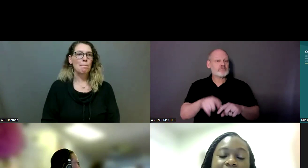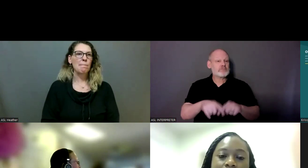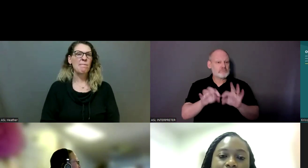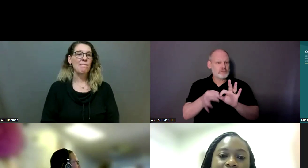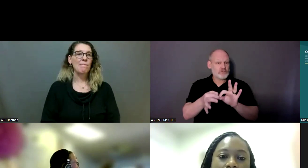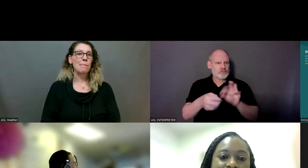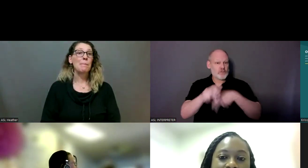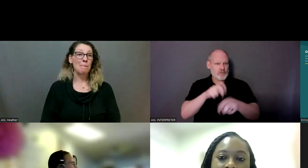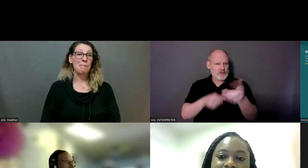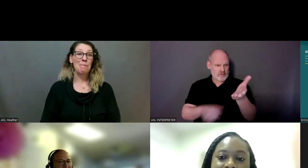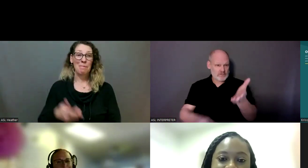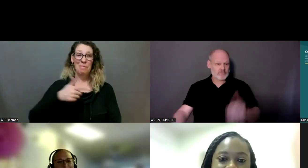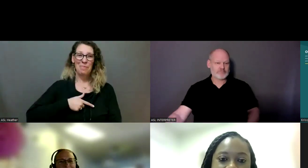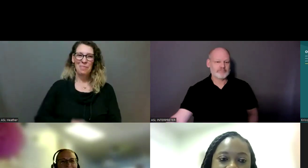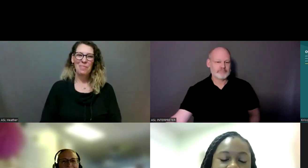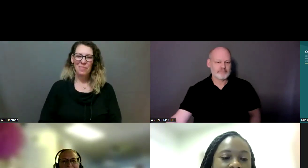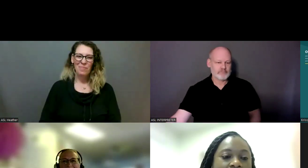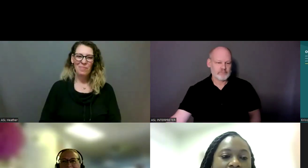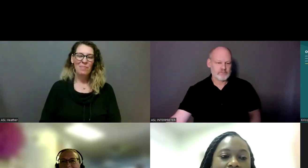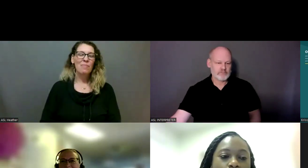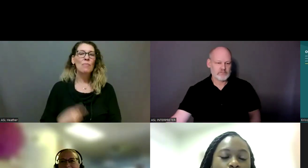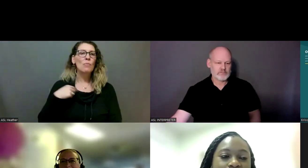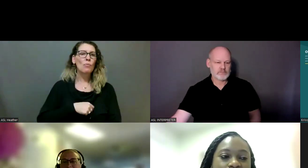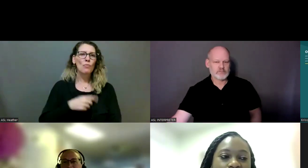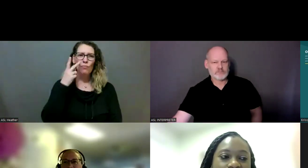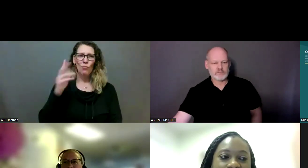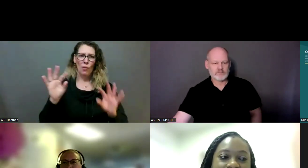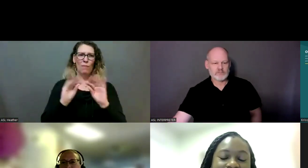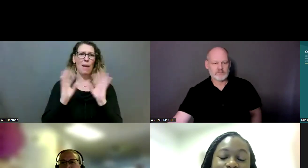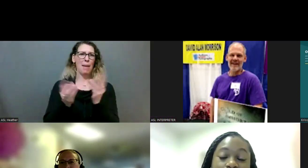at the number of Scholars and families that disengaged, we started this really